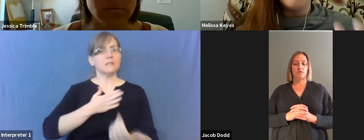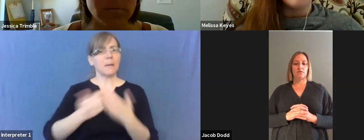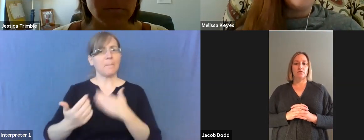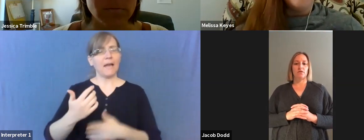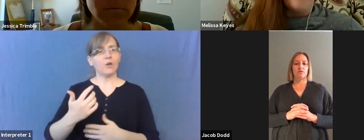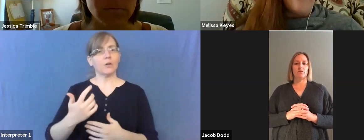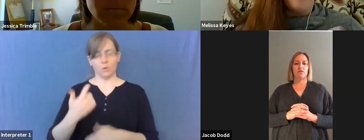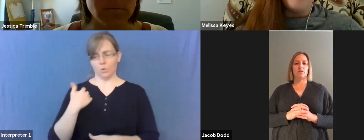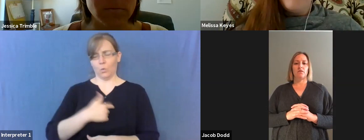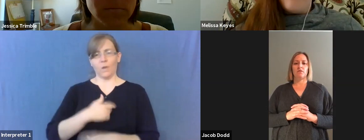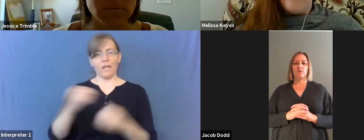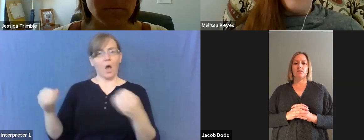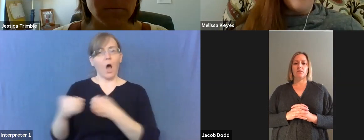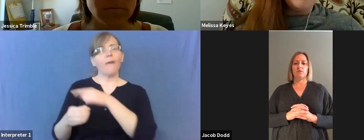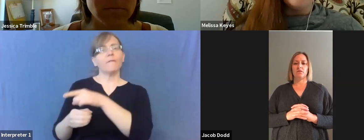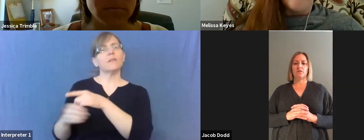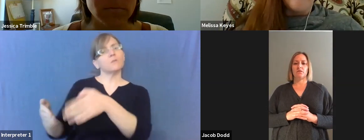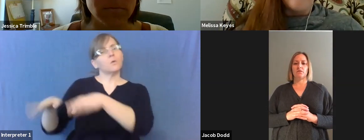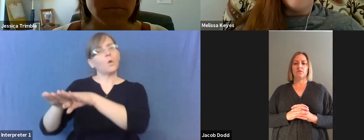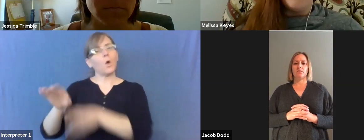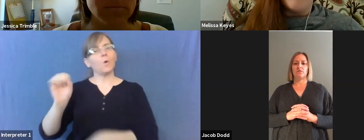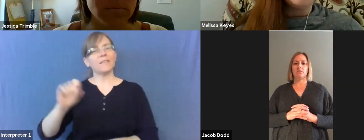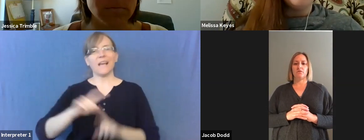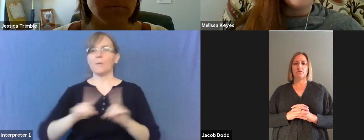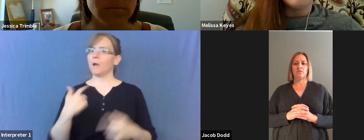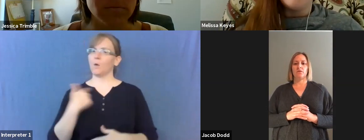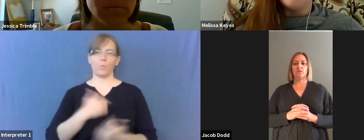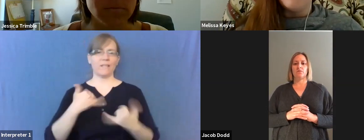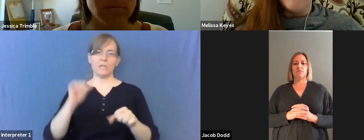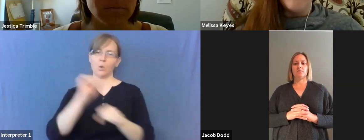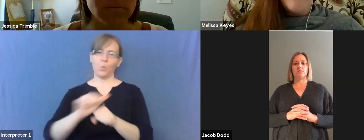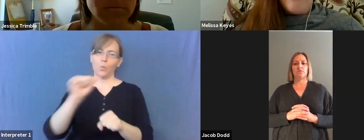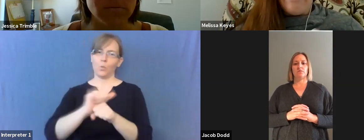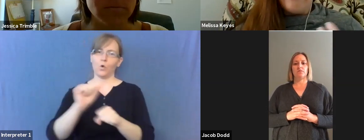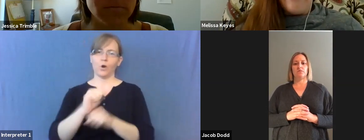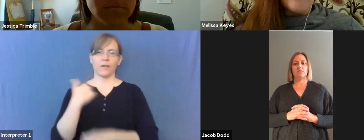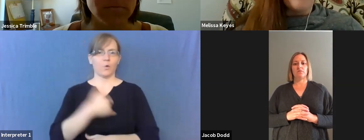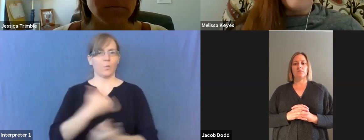we are still here to help, and we are still taking cases and we are still very much interested in hearing